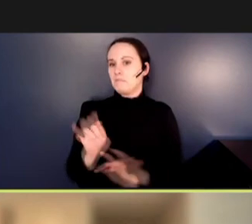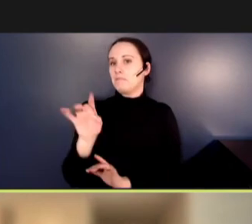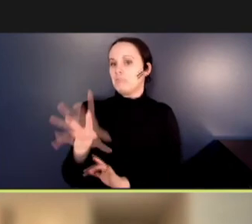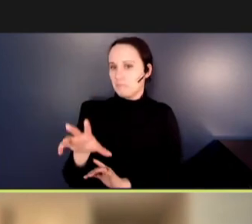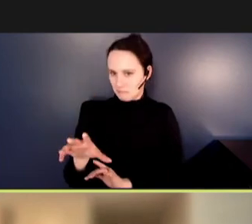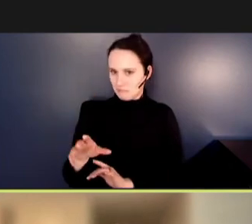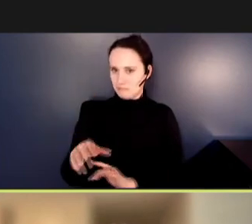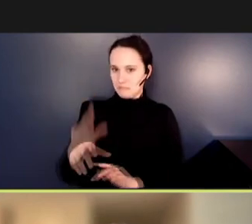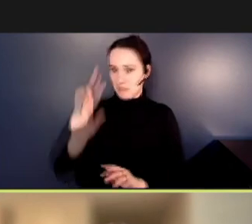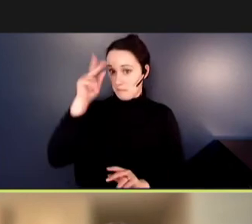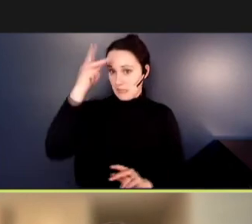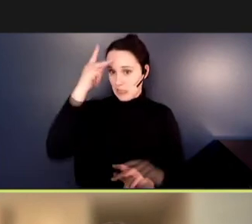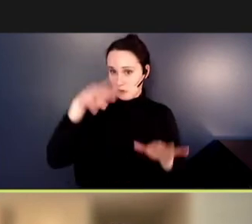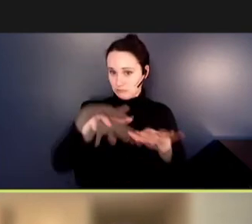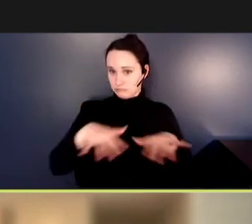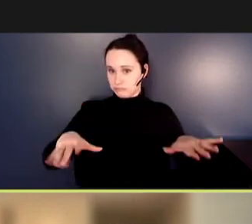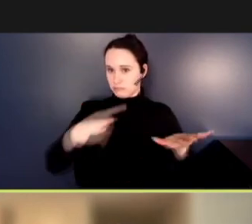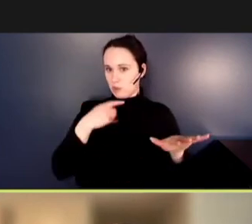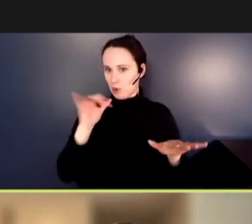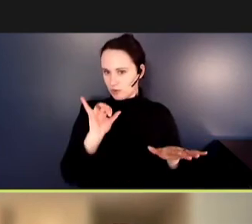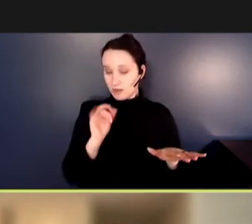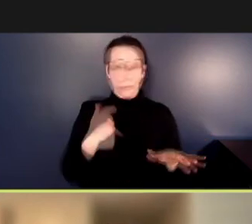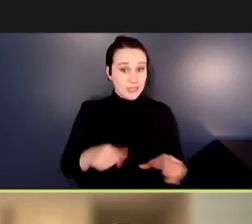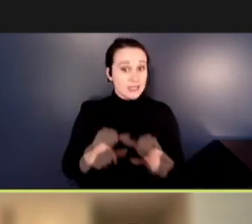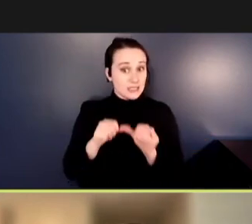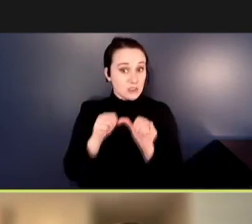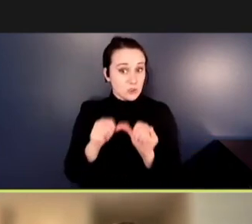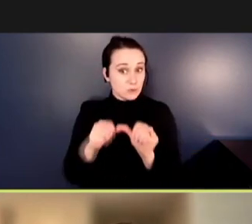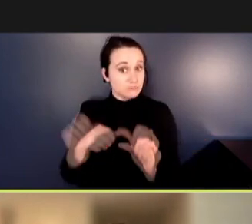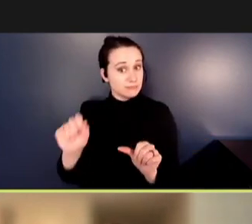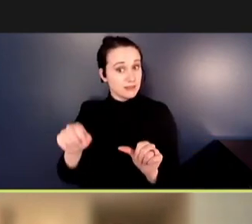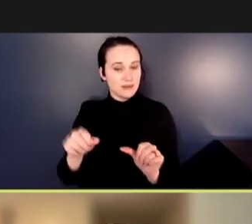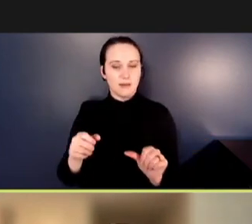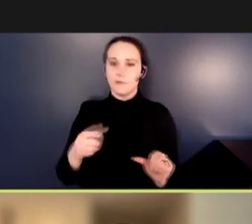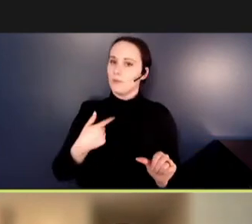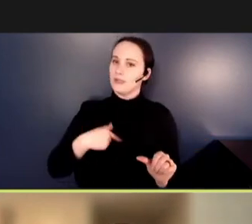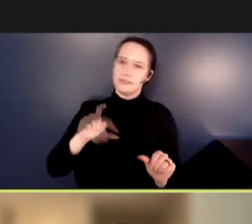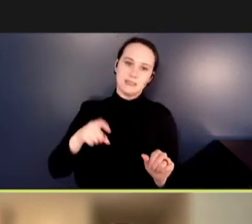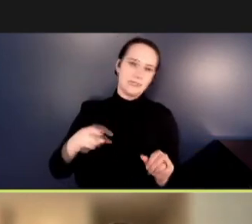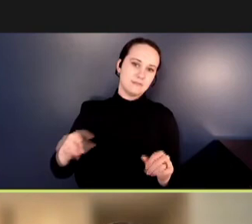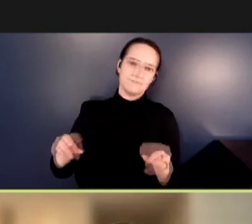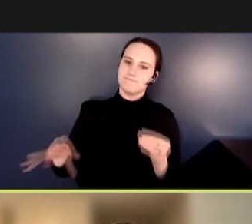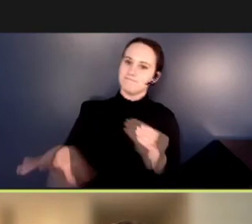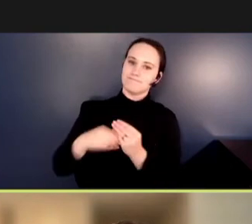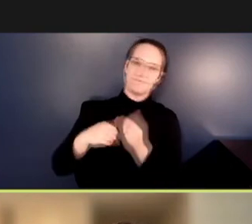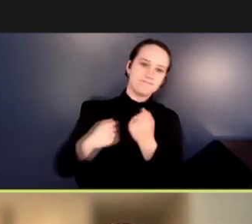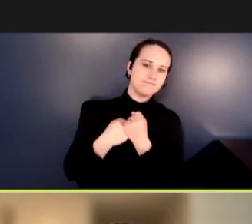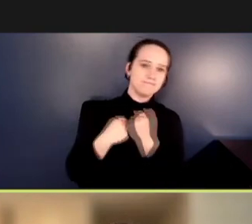We continue to push forward, but need additional support and need to continue to build champions.